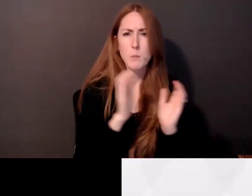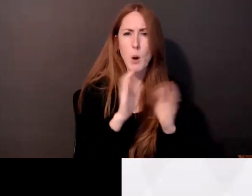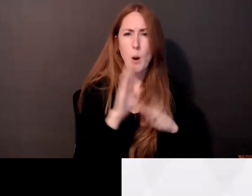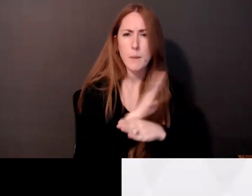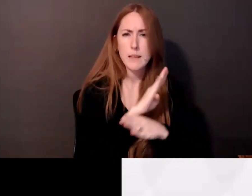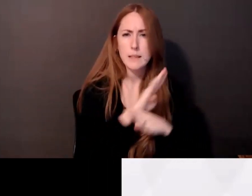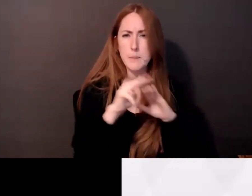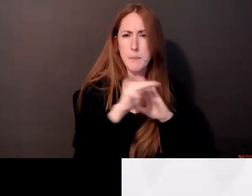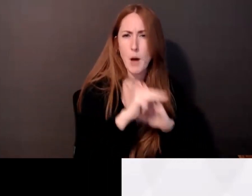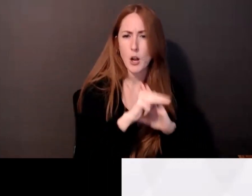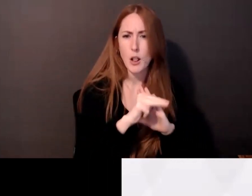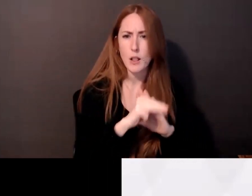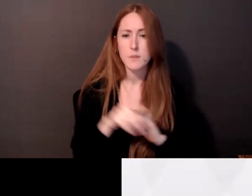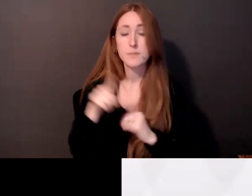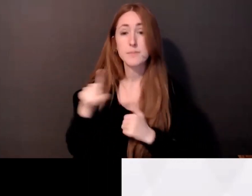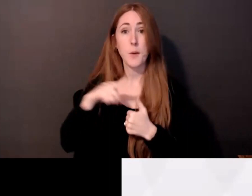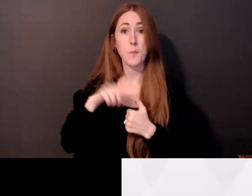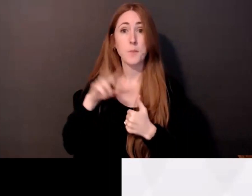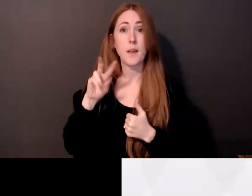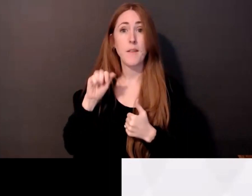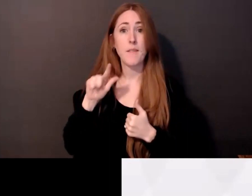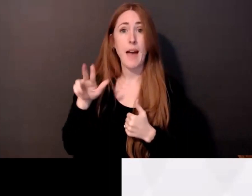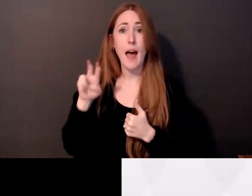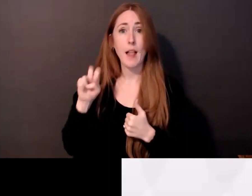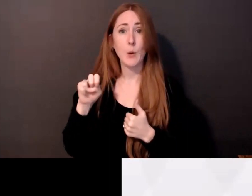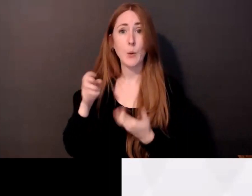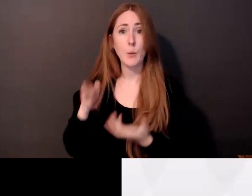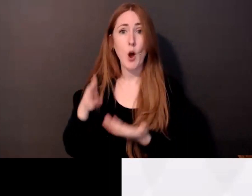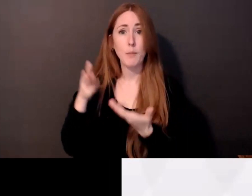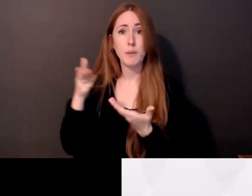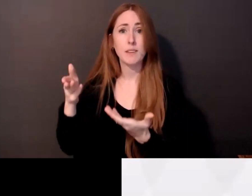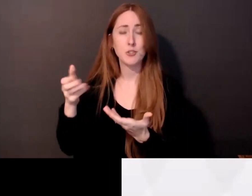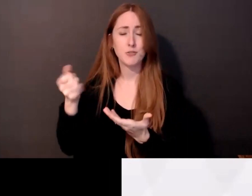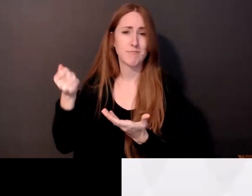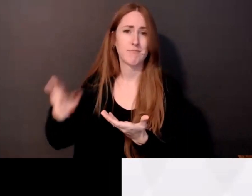Value proposition is in there, right? Your stakeholders is in a business model.